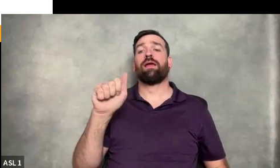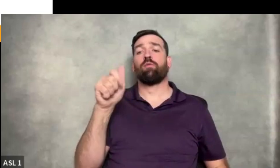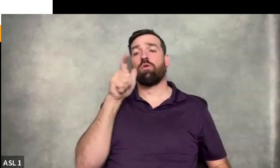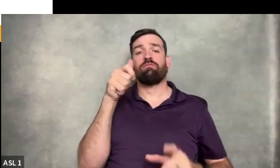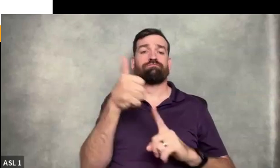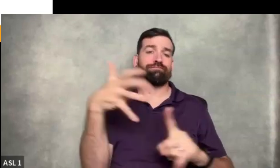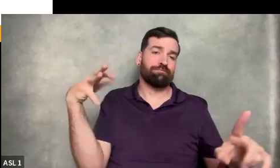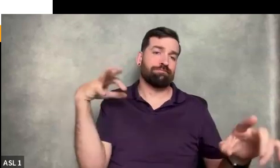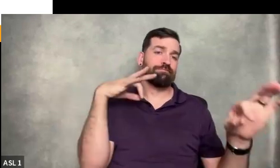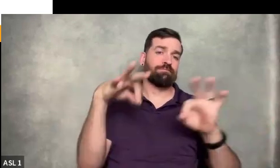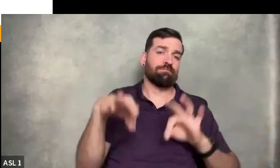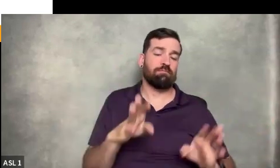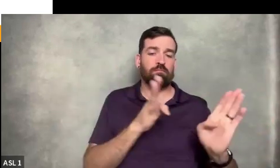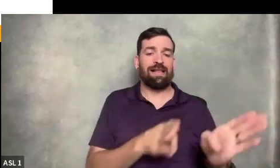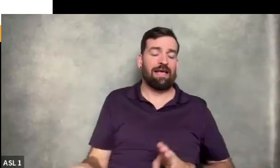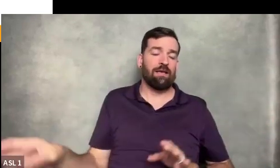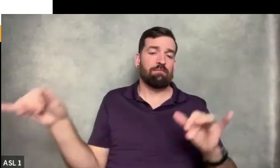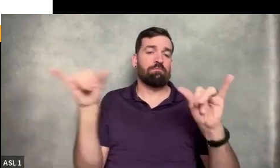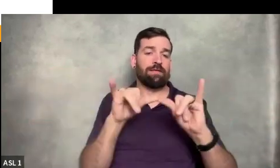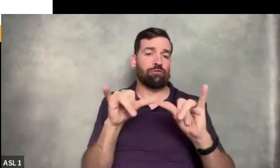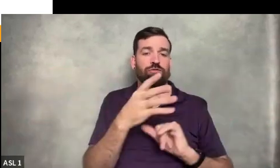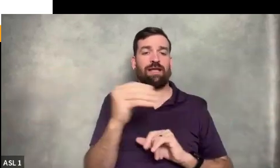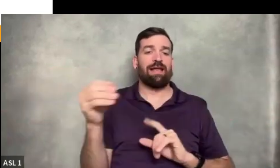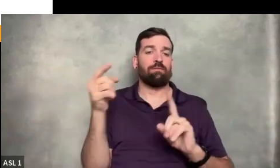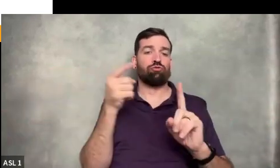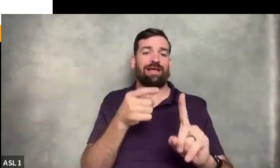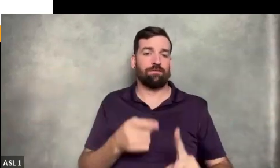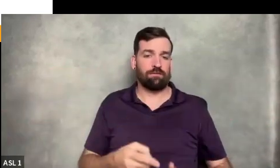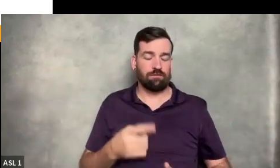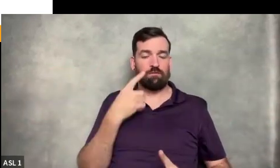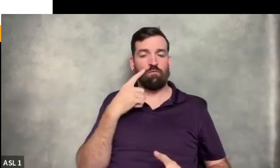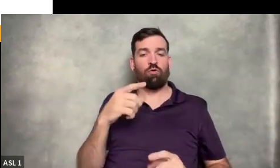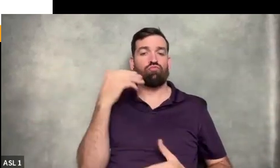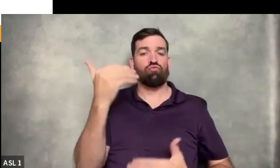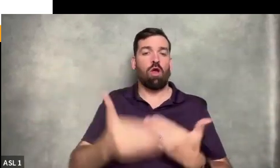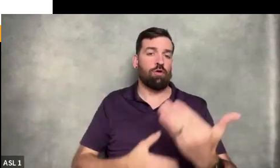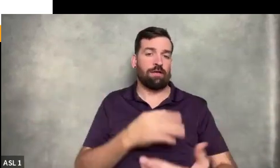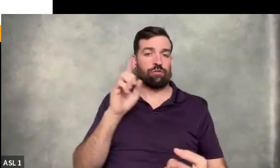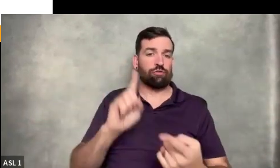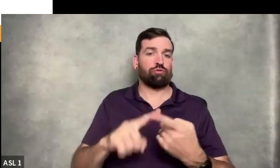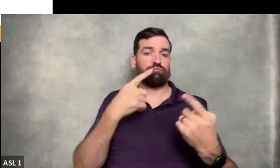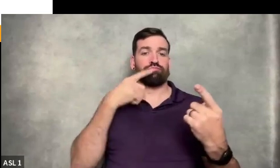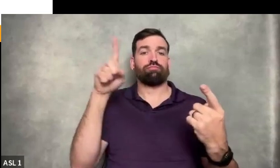plans, measures, and objectives to demonstrate progress toward the areas to address specified